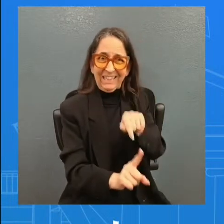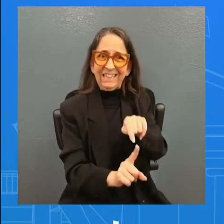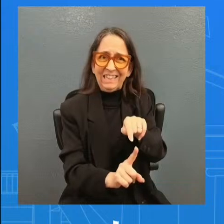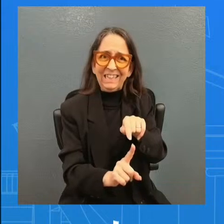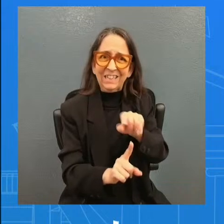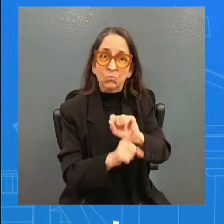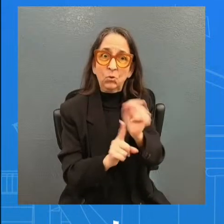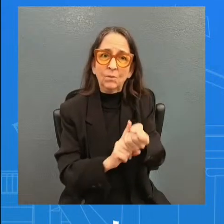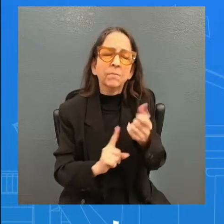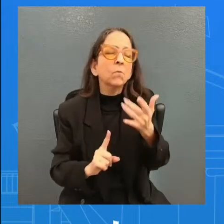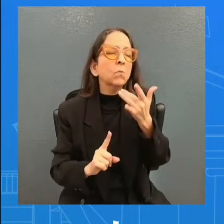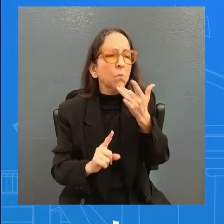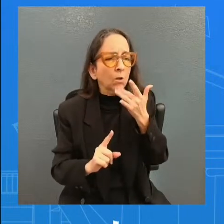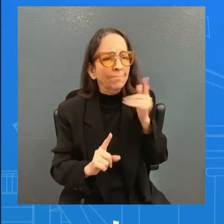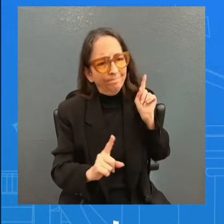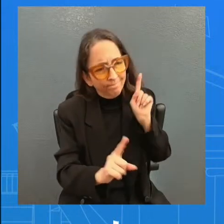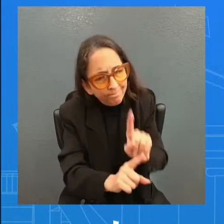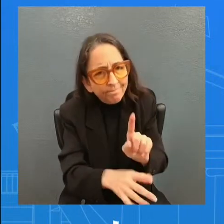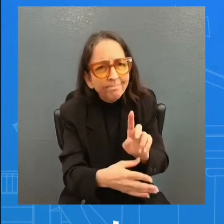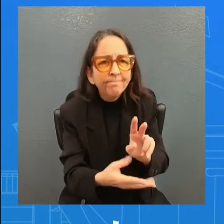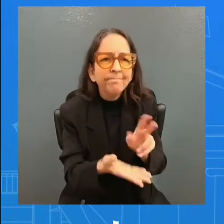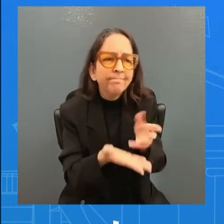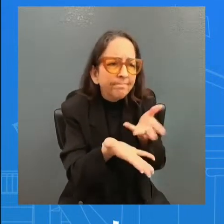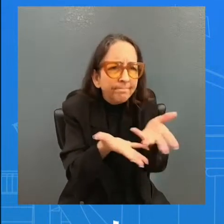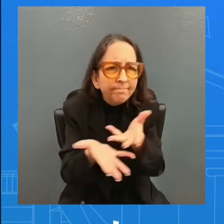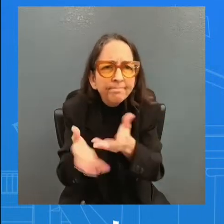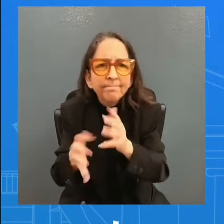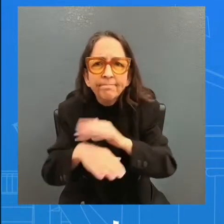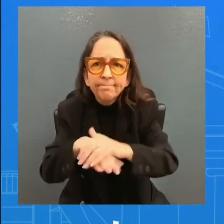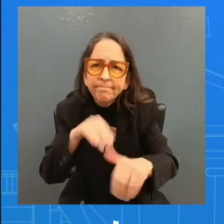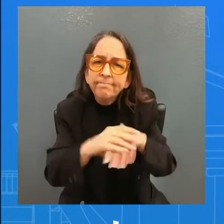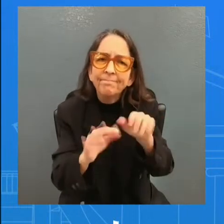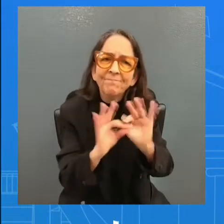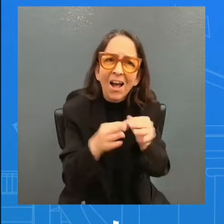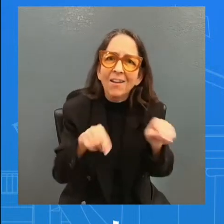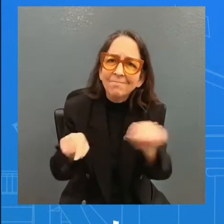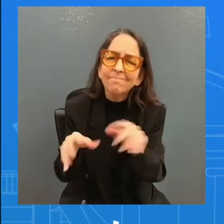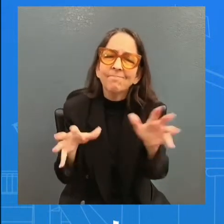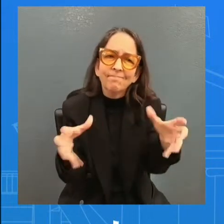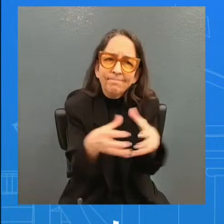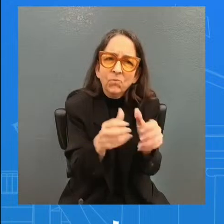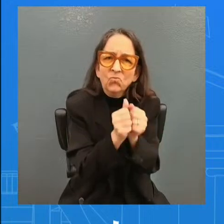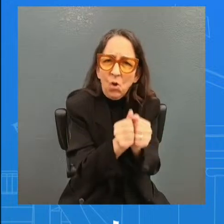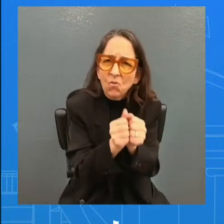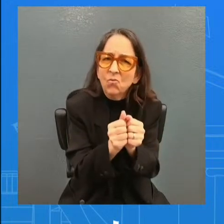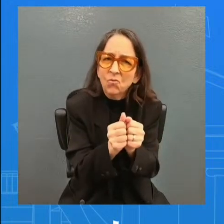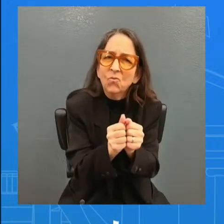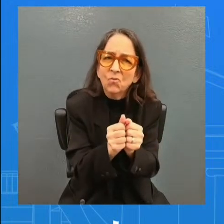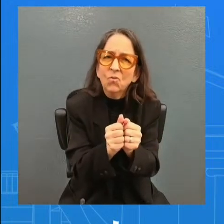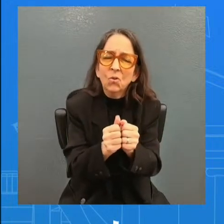And so, again, this is -- was a certainly an awful, awful event that happened on the day